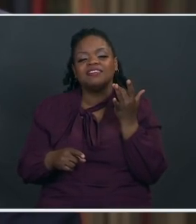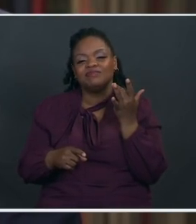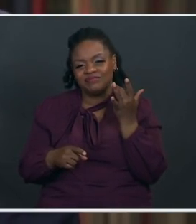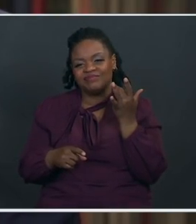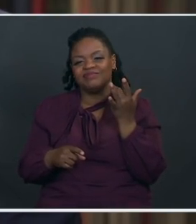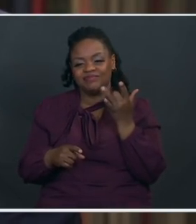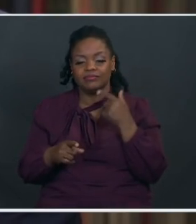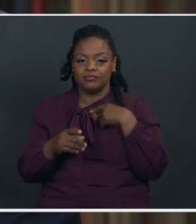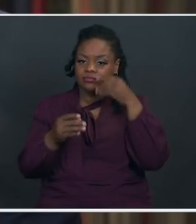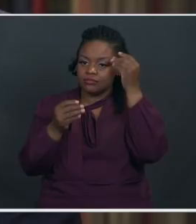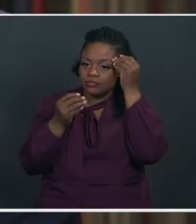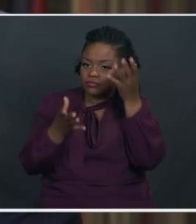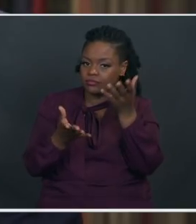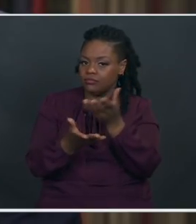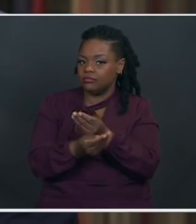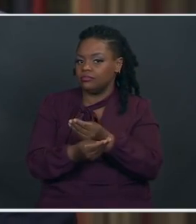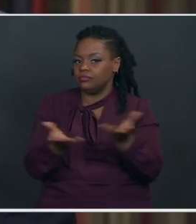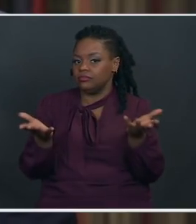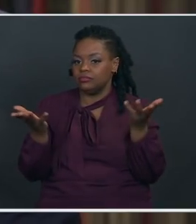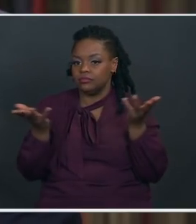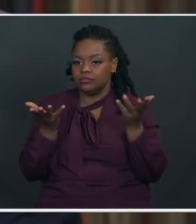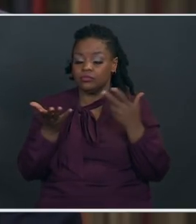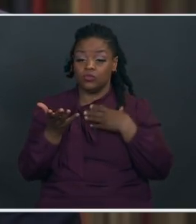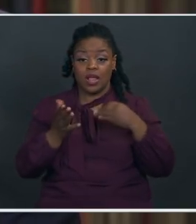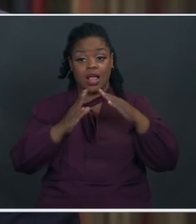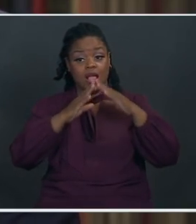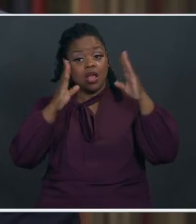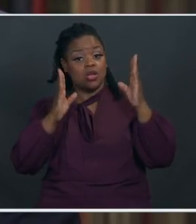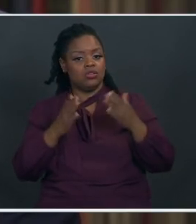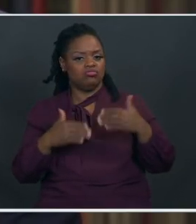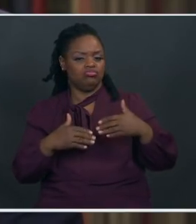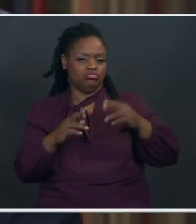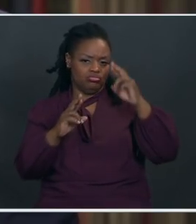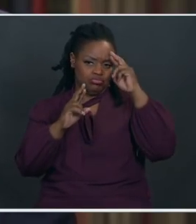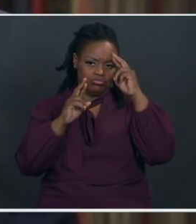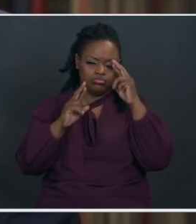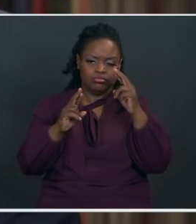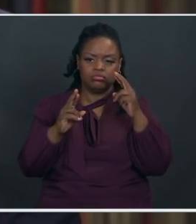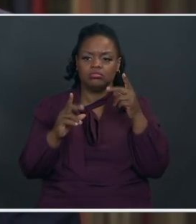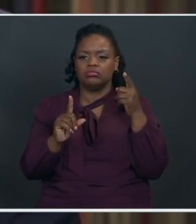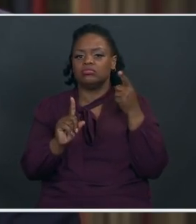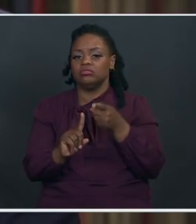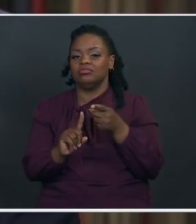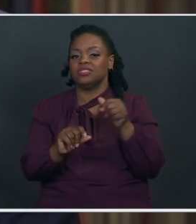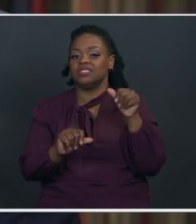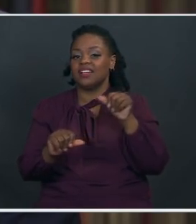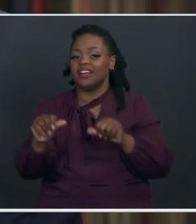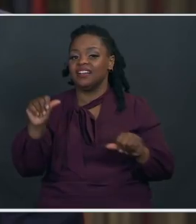that the White House respects and will follow the science and the scientists will speak independently